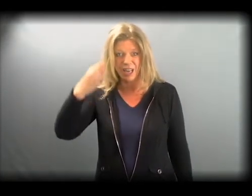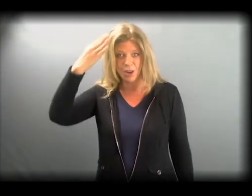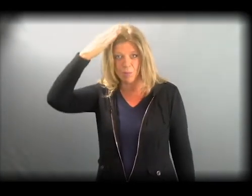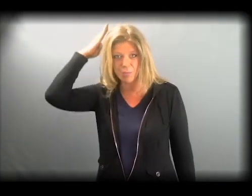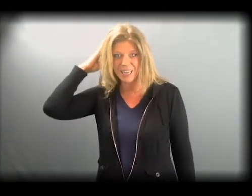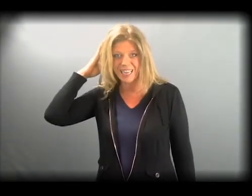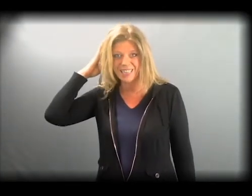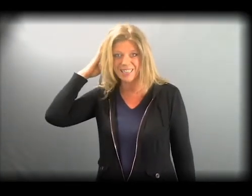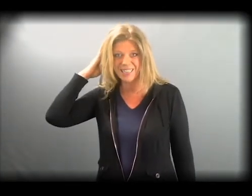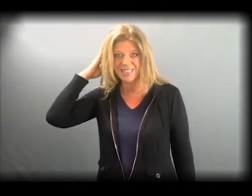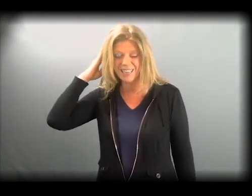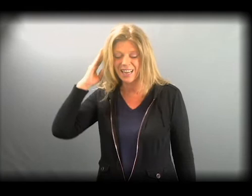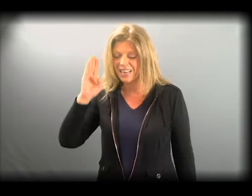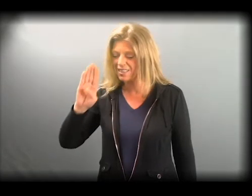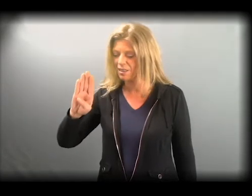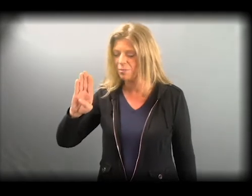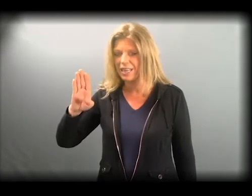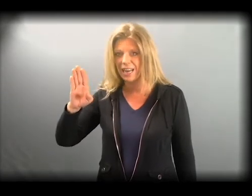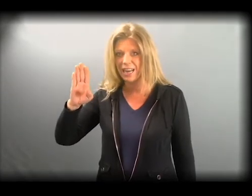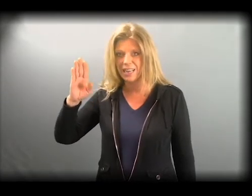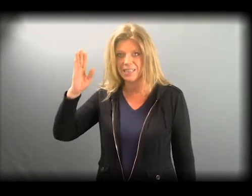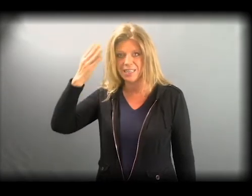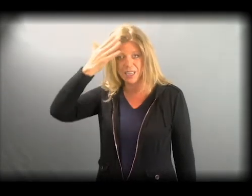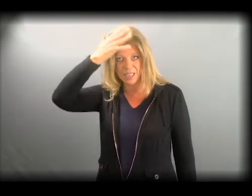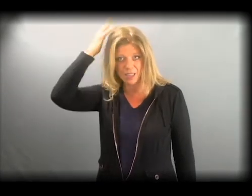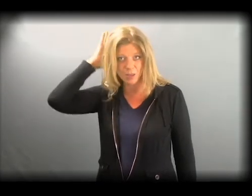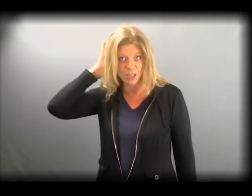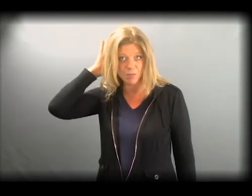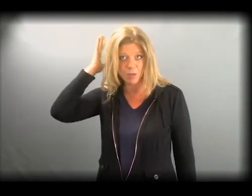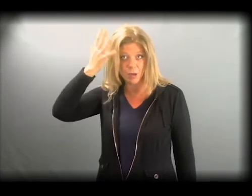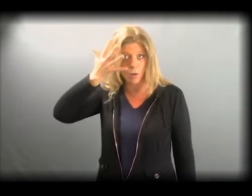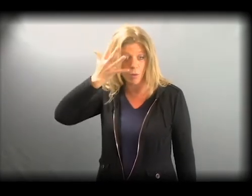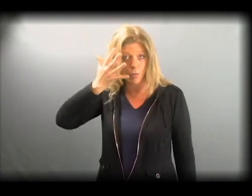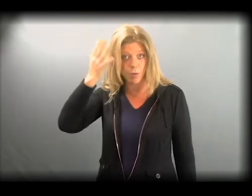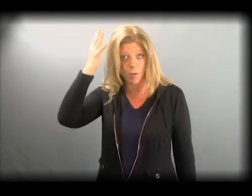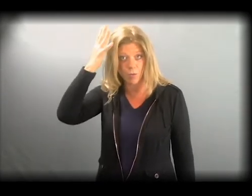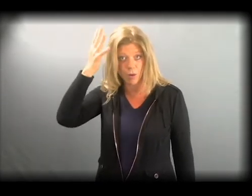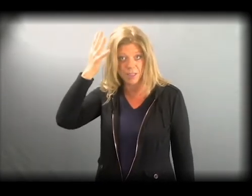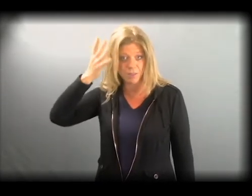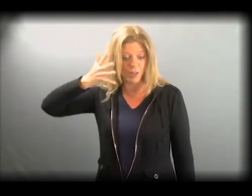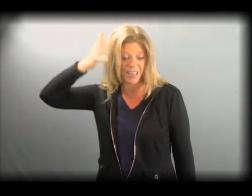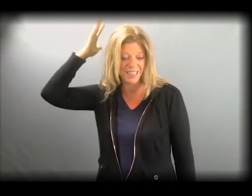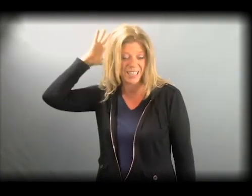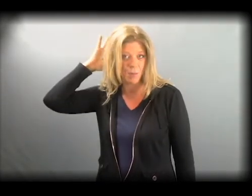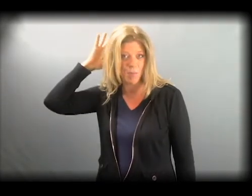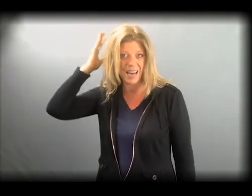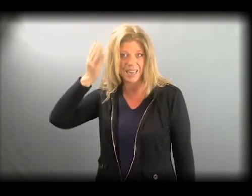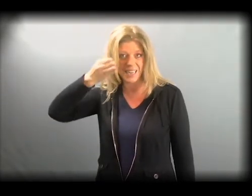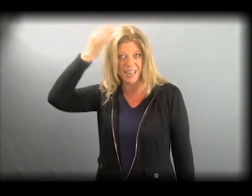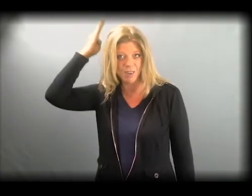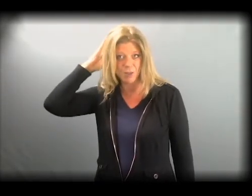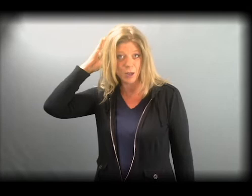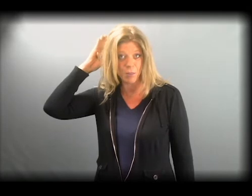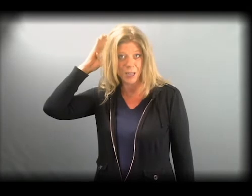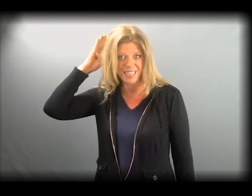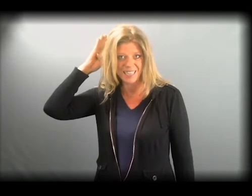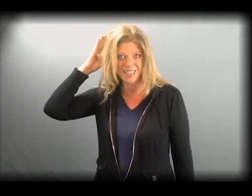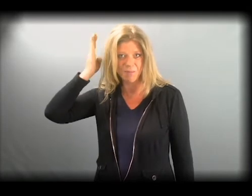BRAIN It's a B-hand and you just go from the front of your head to the back for your brain.